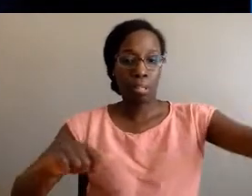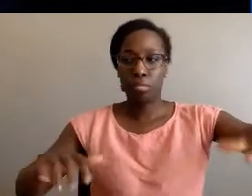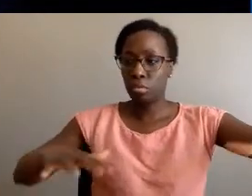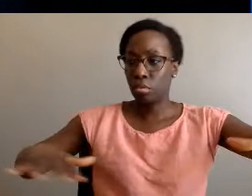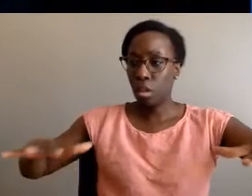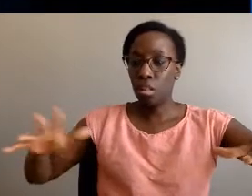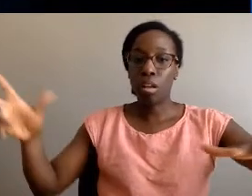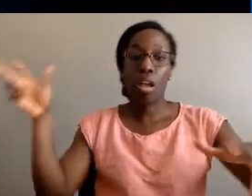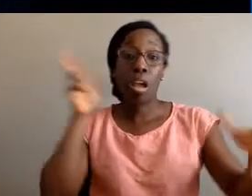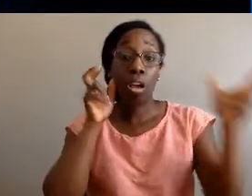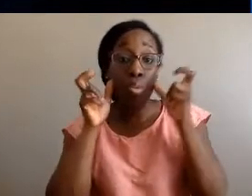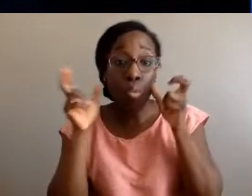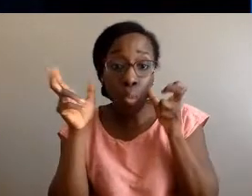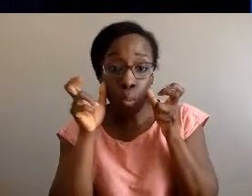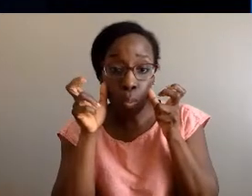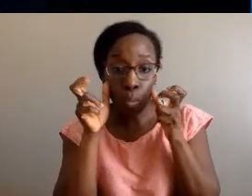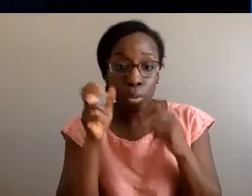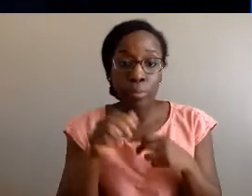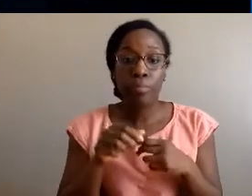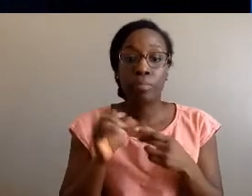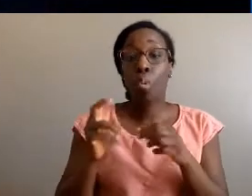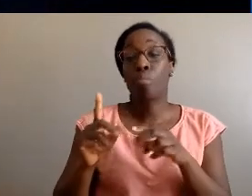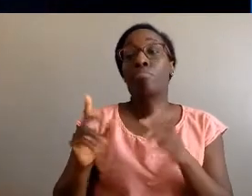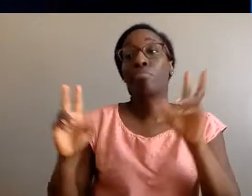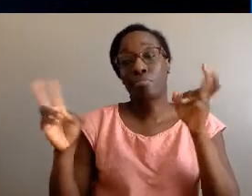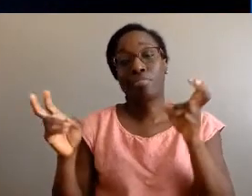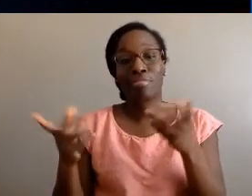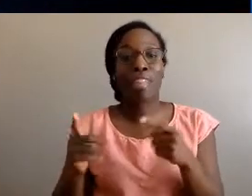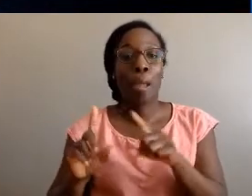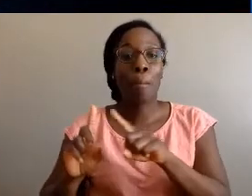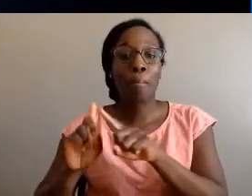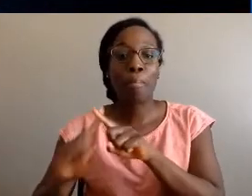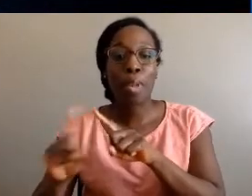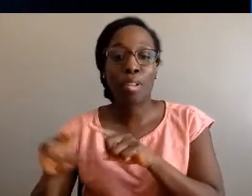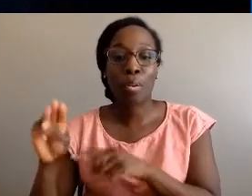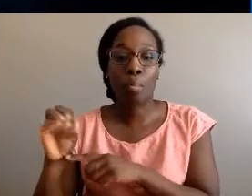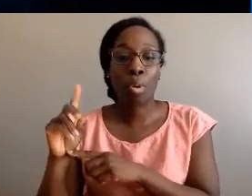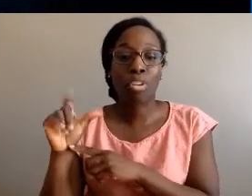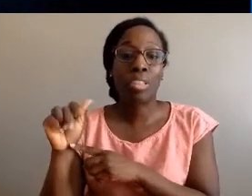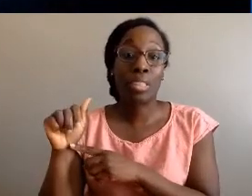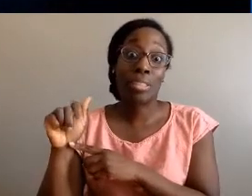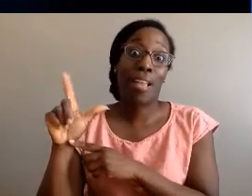They need opportunities to use different modes for research as well as to present their learning